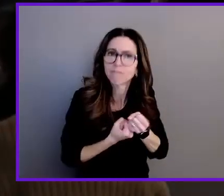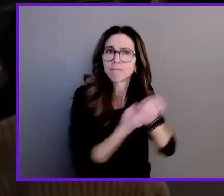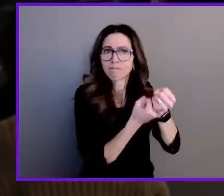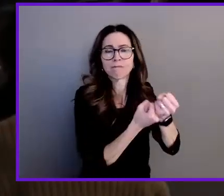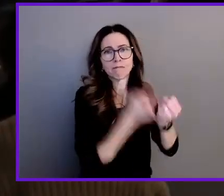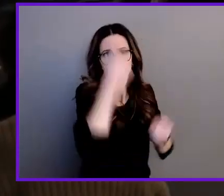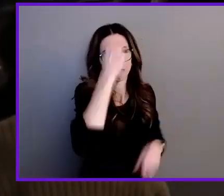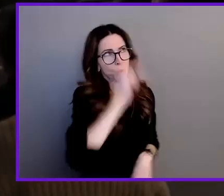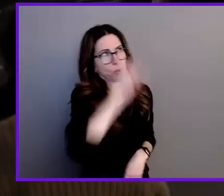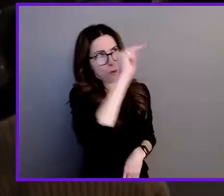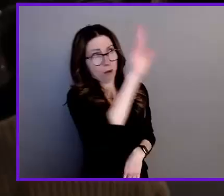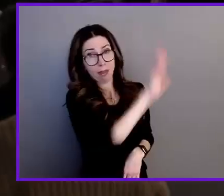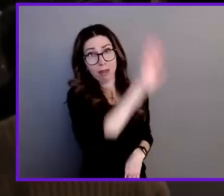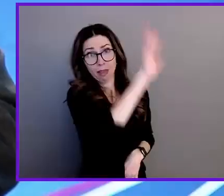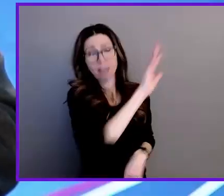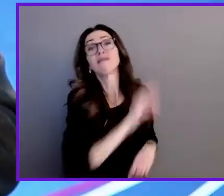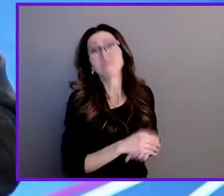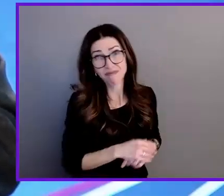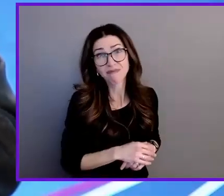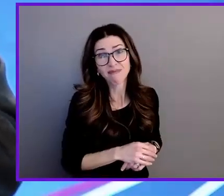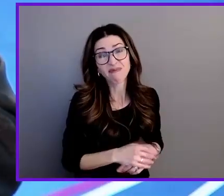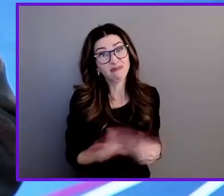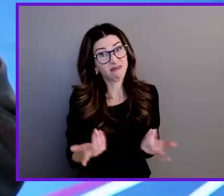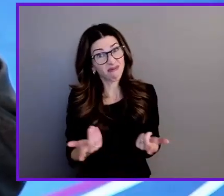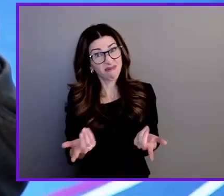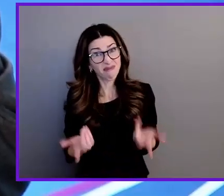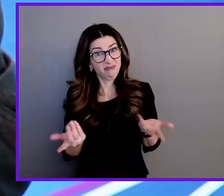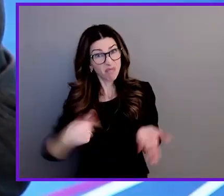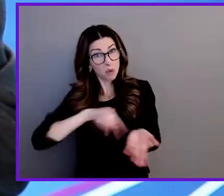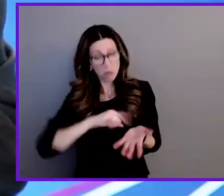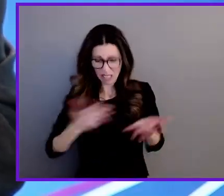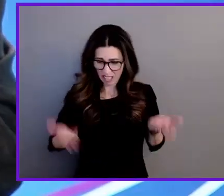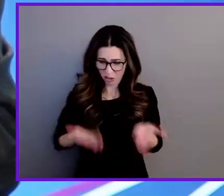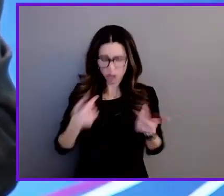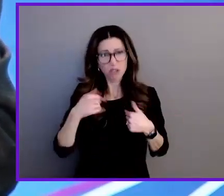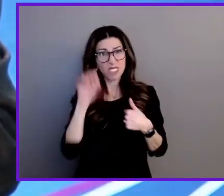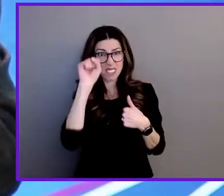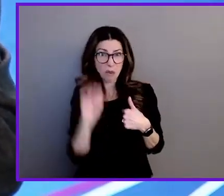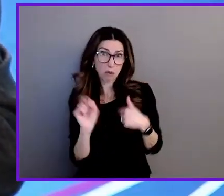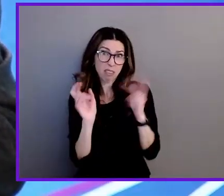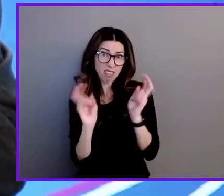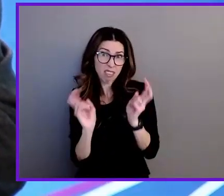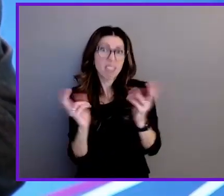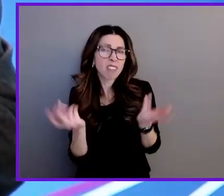in the South, the Council has a limited understanding of the region’s realities.